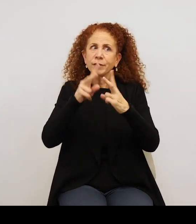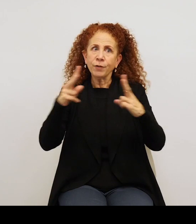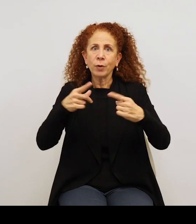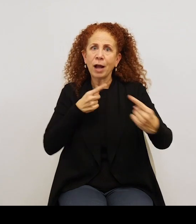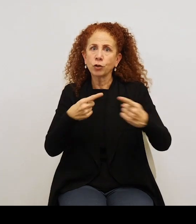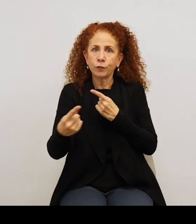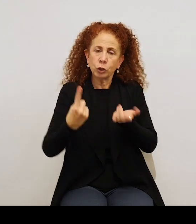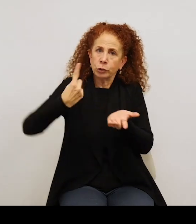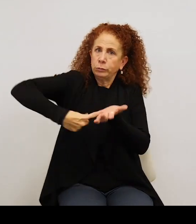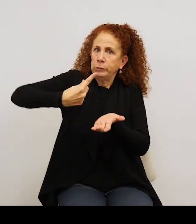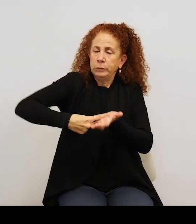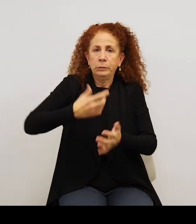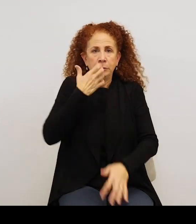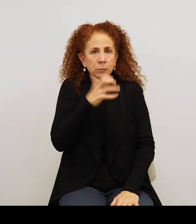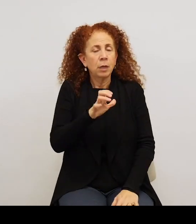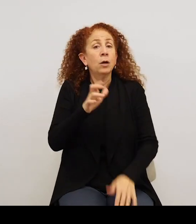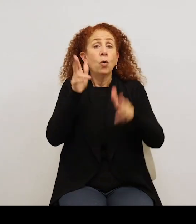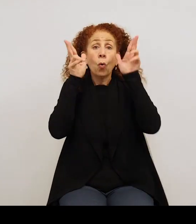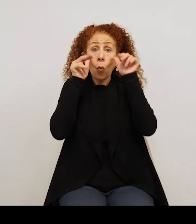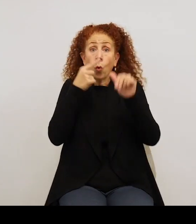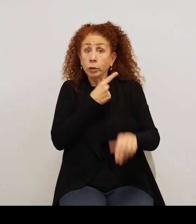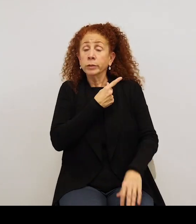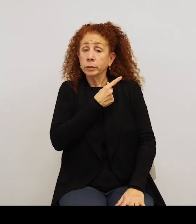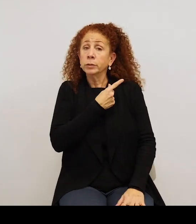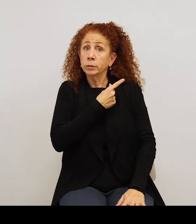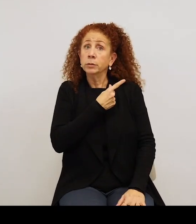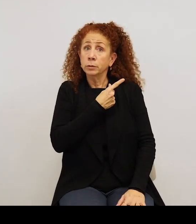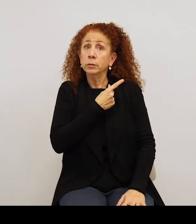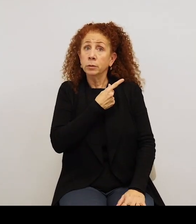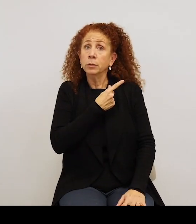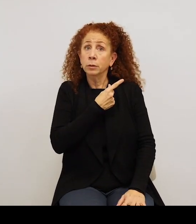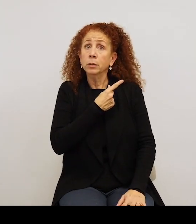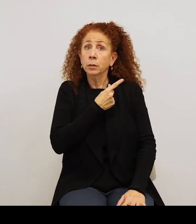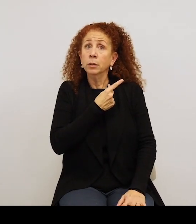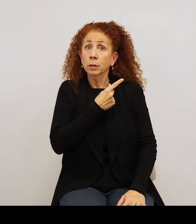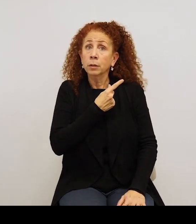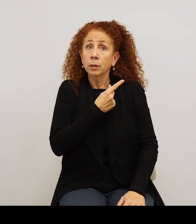and the horse fleet in Hamburg has actually also